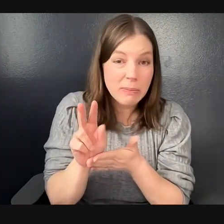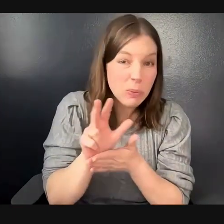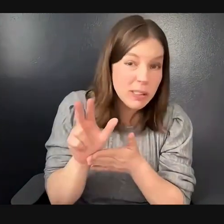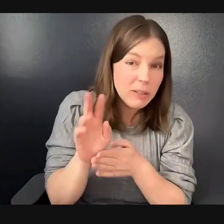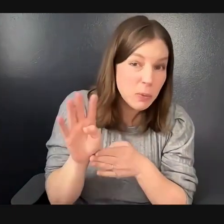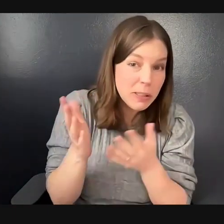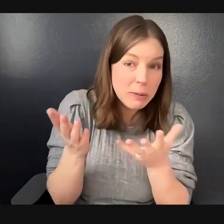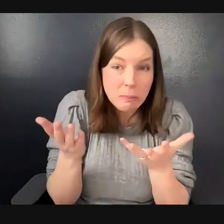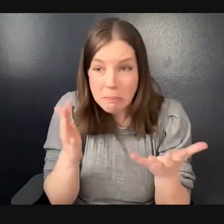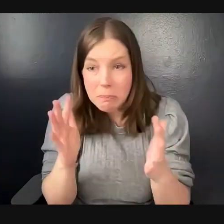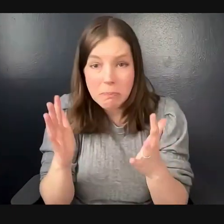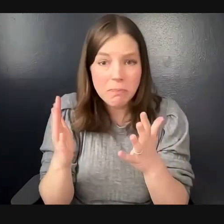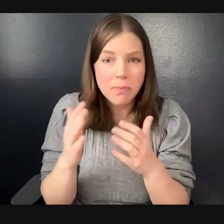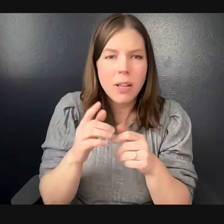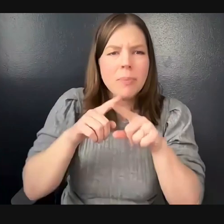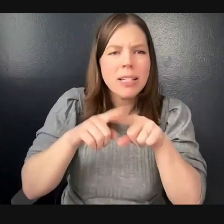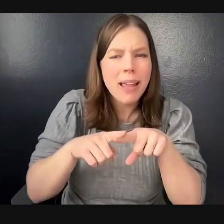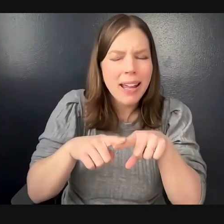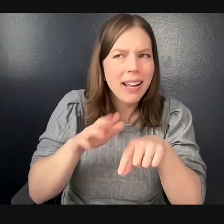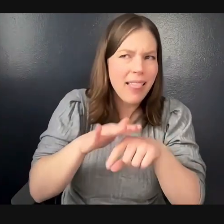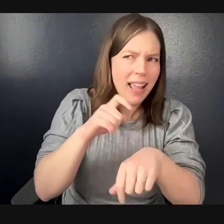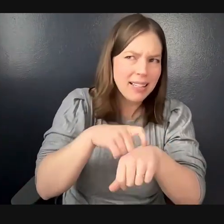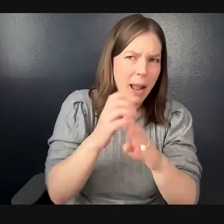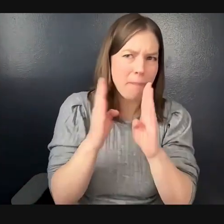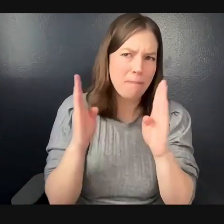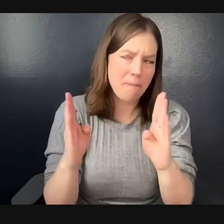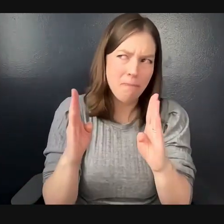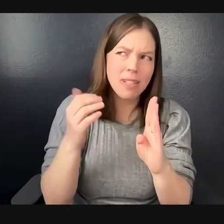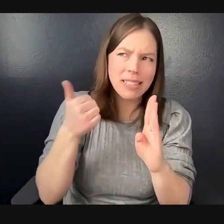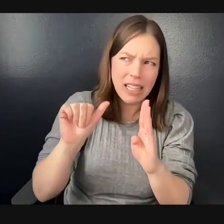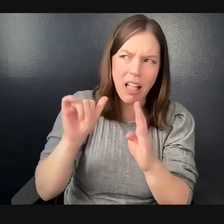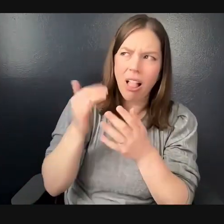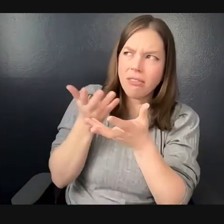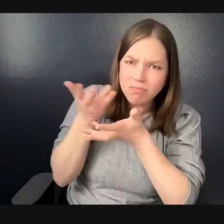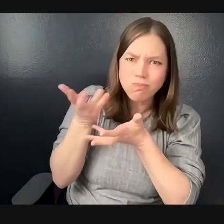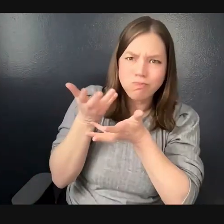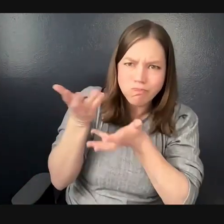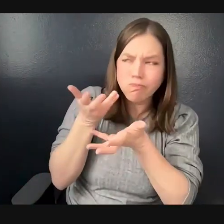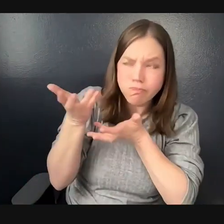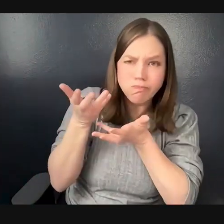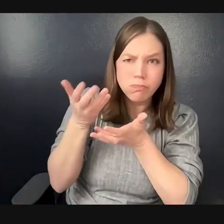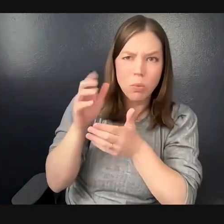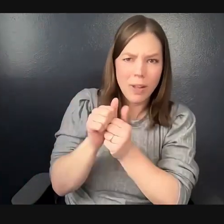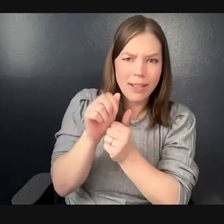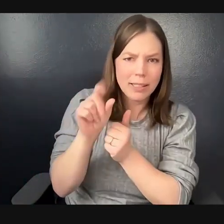It could be anywhere from two to four weeks. But depending on that time frame, it's important to continue communicating